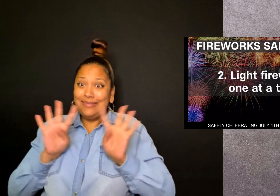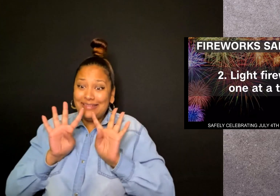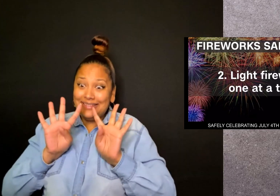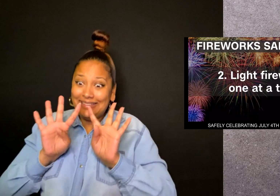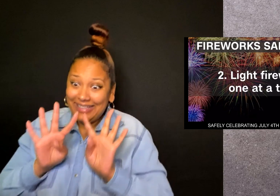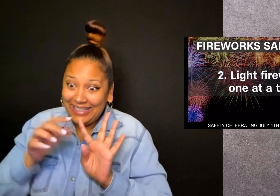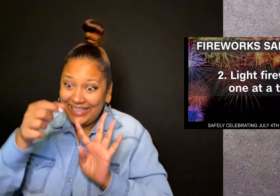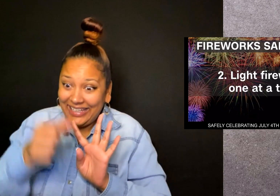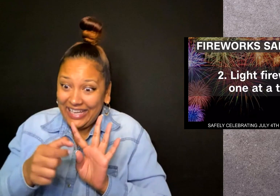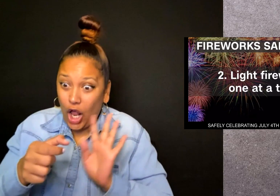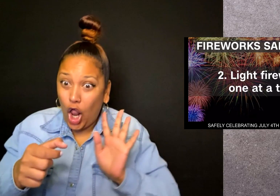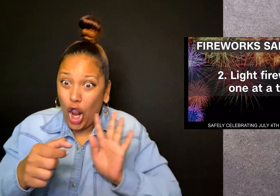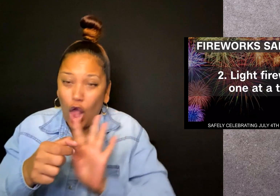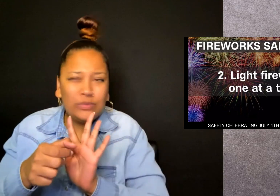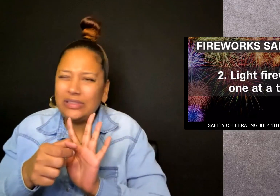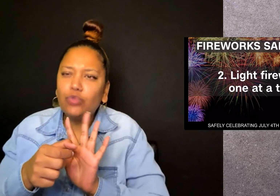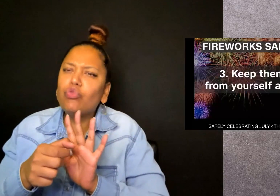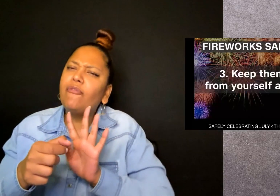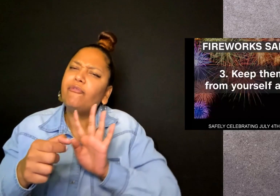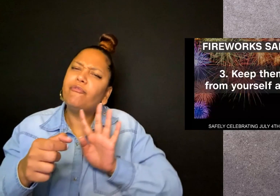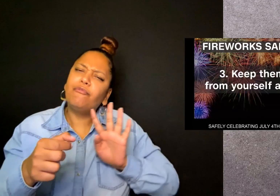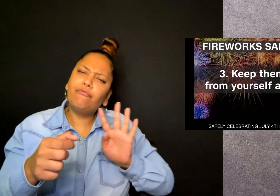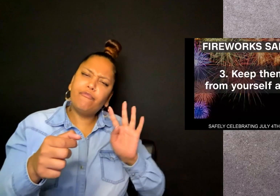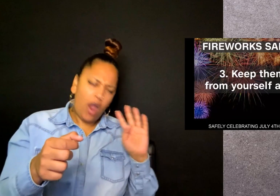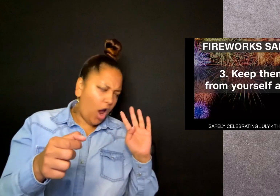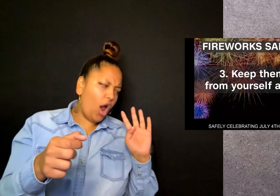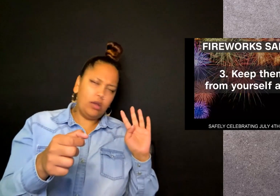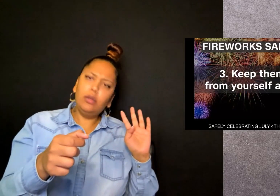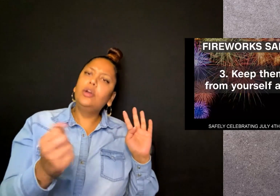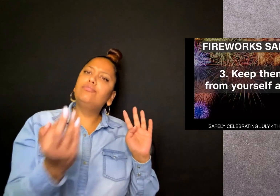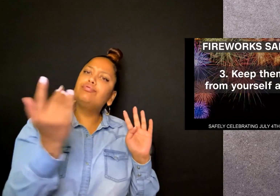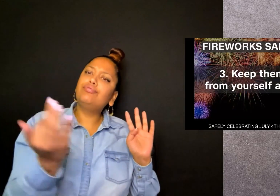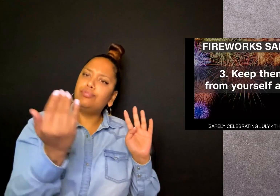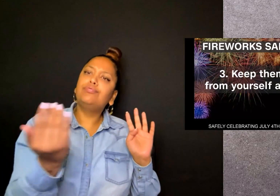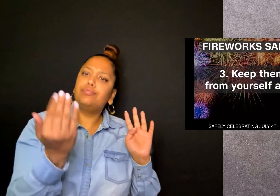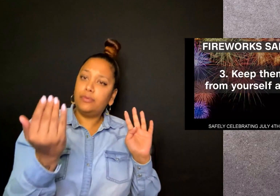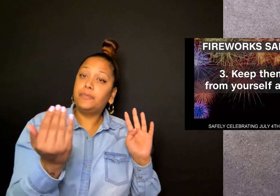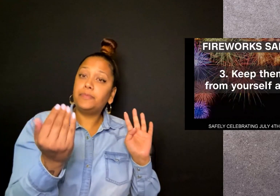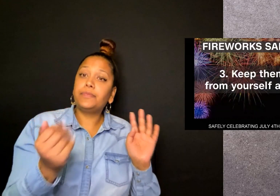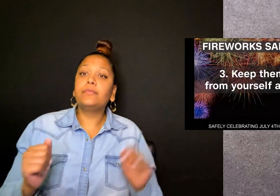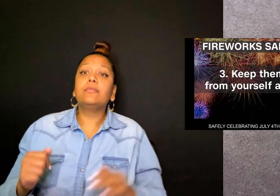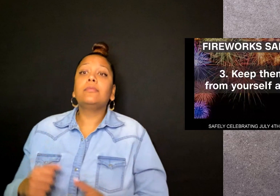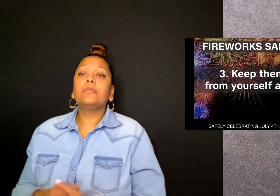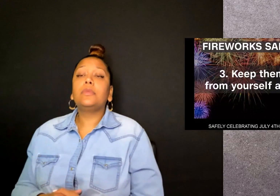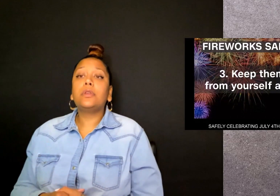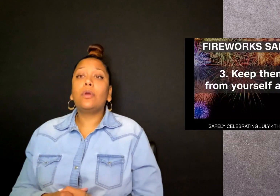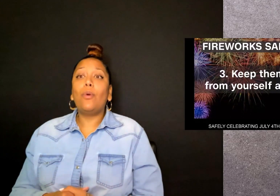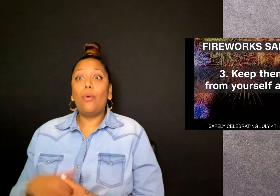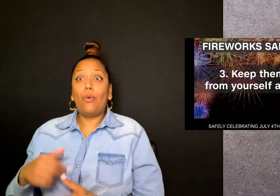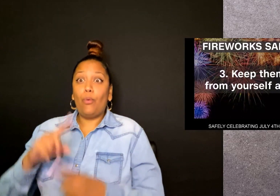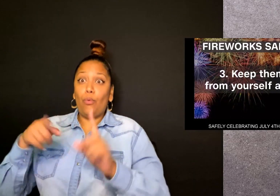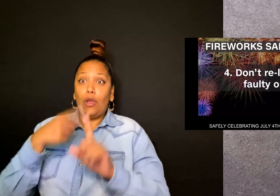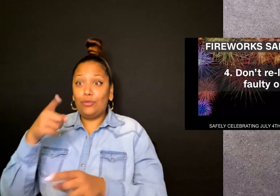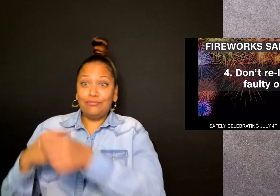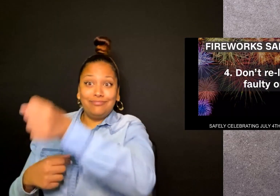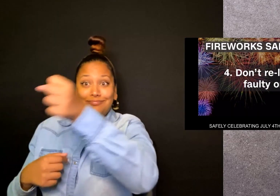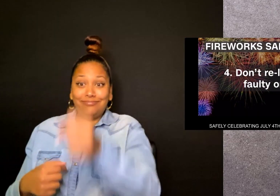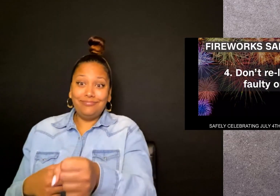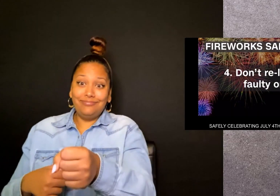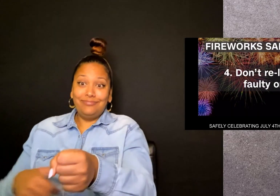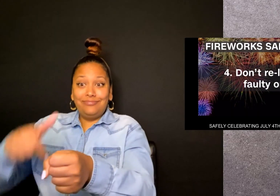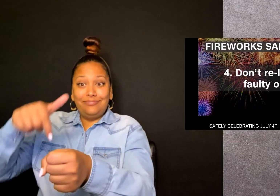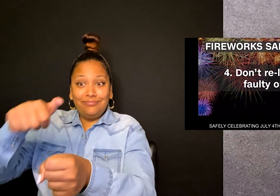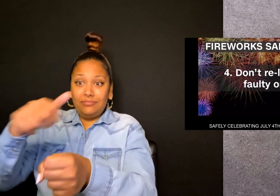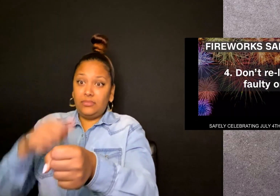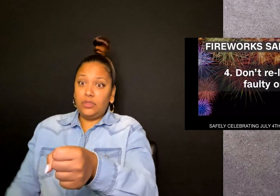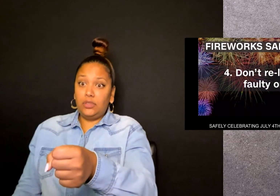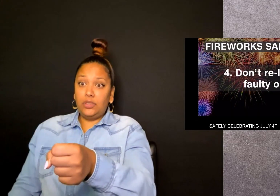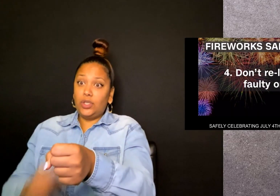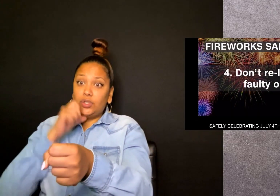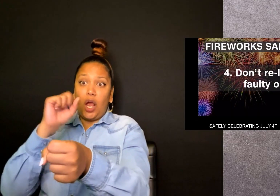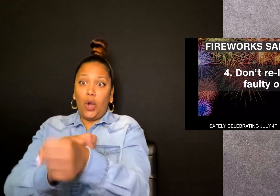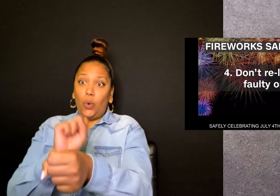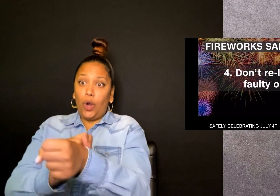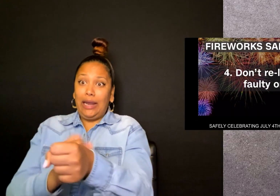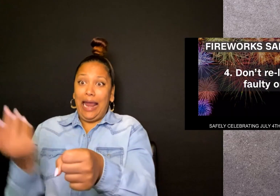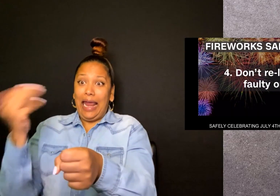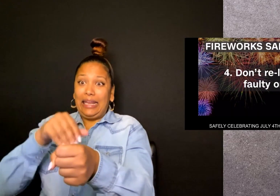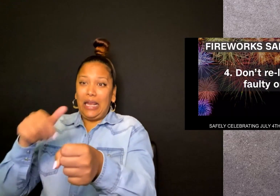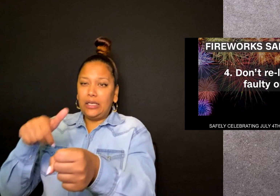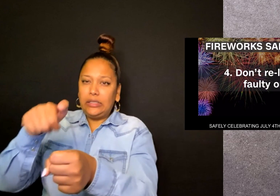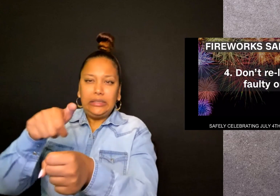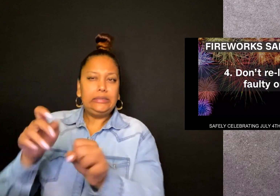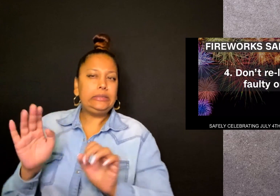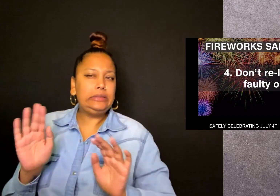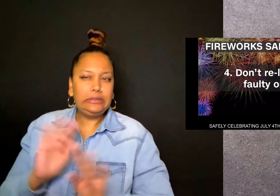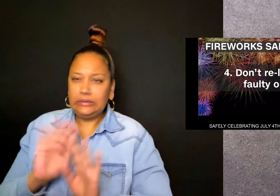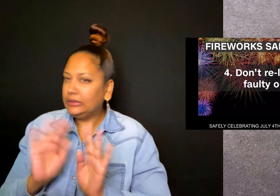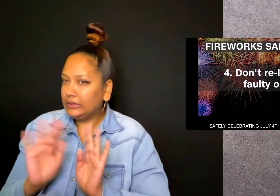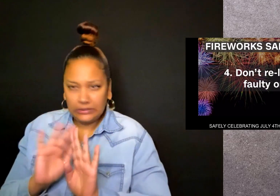keep them away from body parts or others don't try to relight a faulty firework